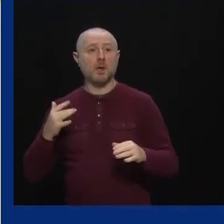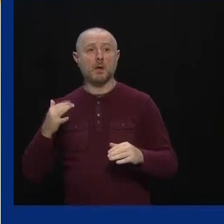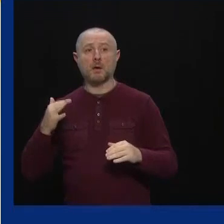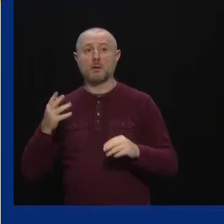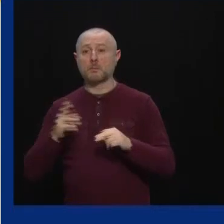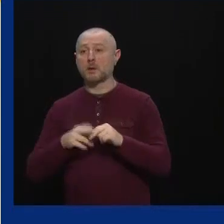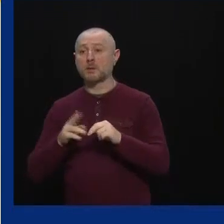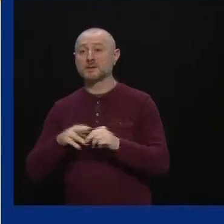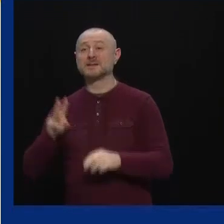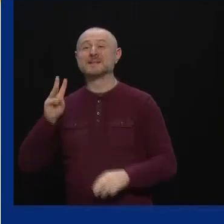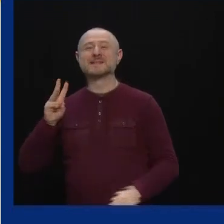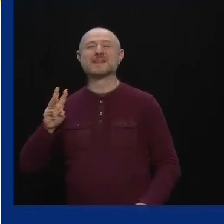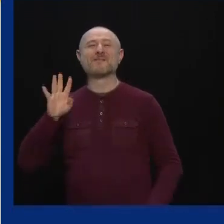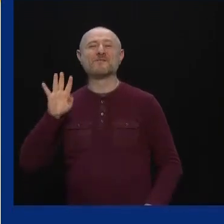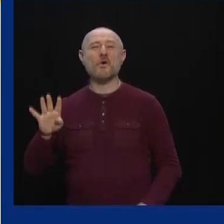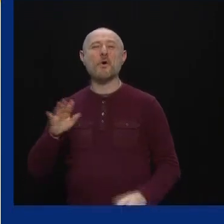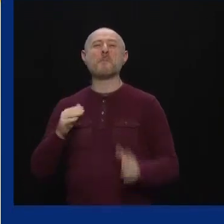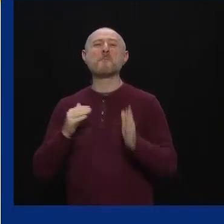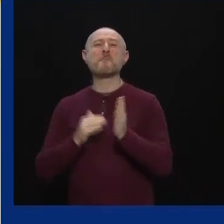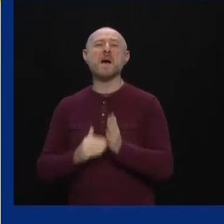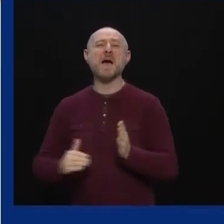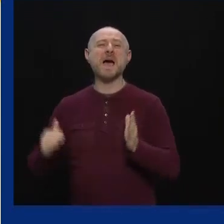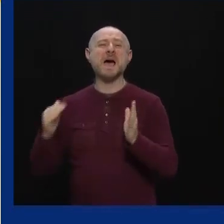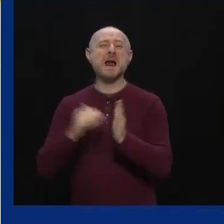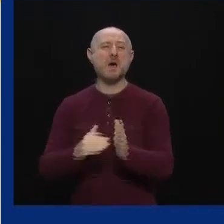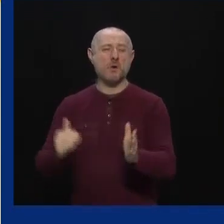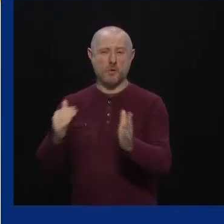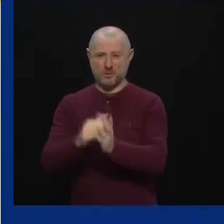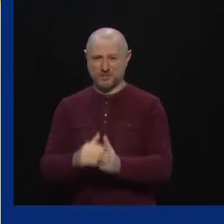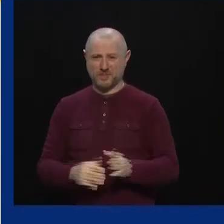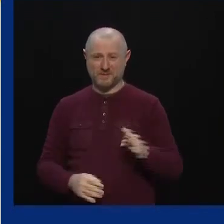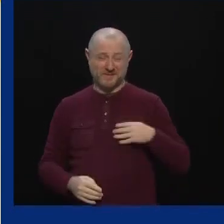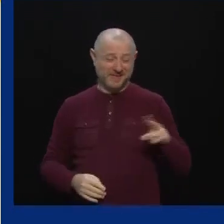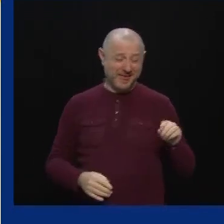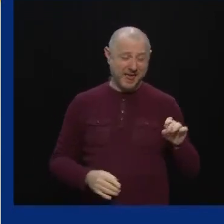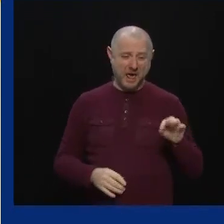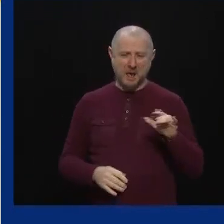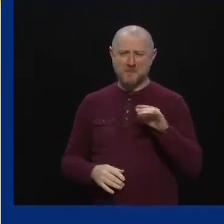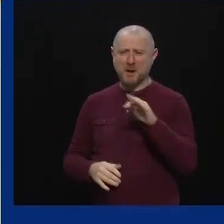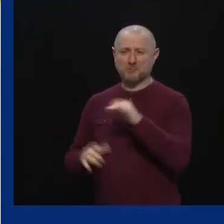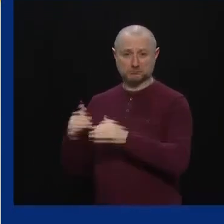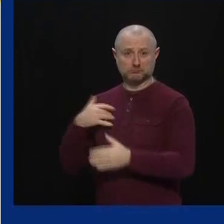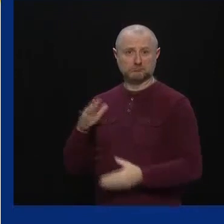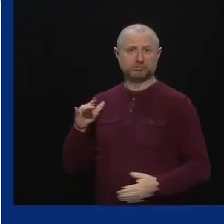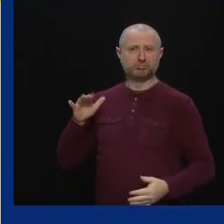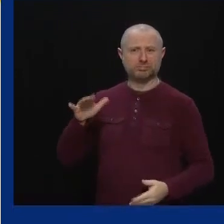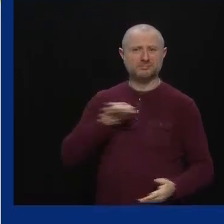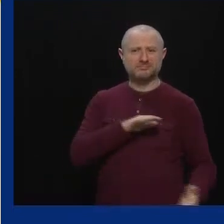TEST KITS. OH, MY GOSH, WE'RE NOW GOING TO HAVE 13,000 UP TO 35 AND 49.